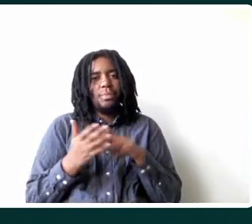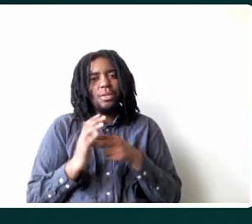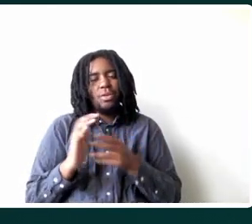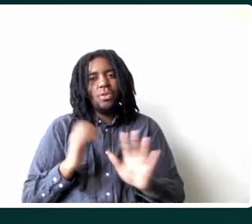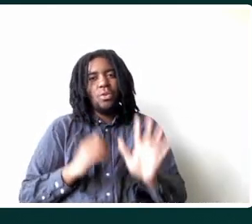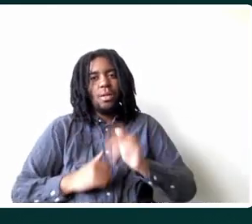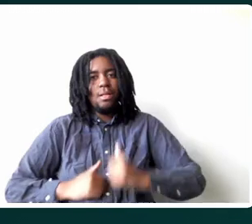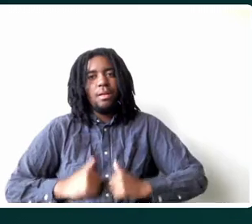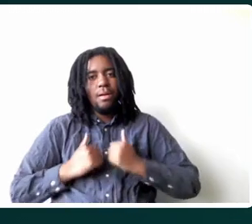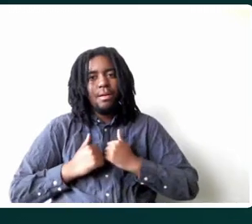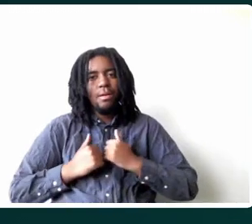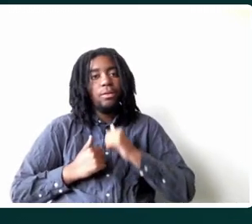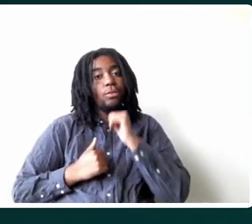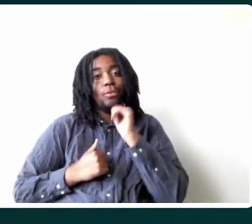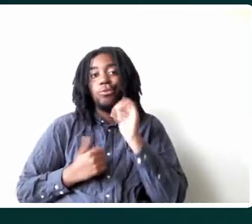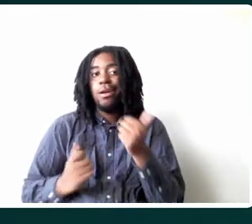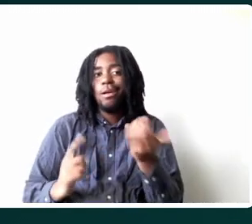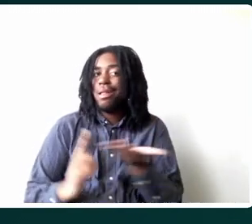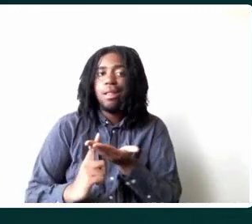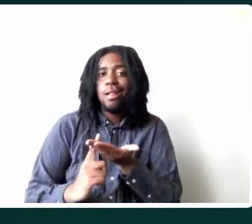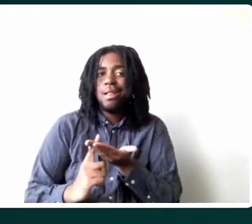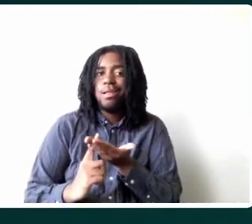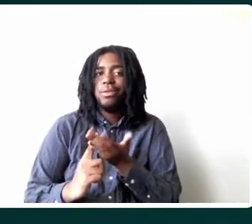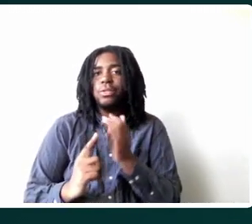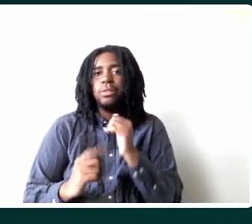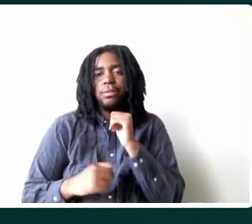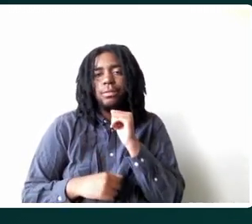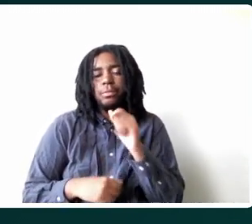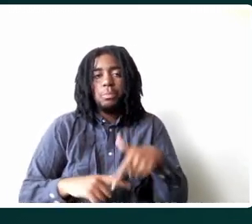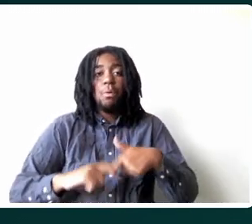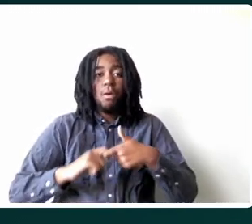to convince. Stop trying to bring in talking points. Let's pause for a second. You chose